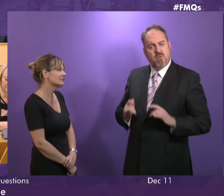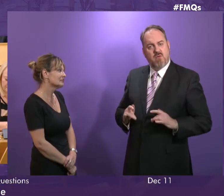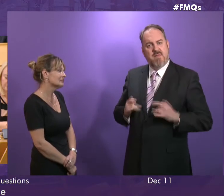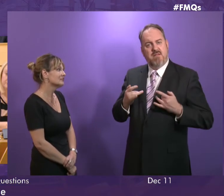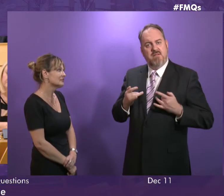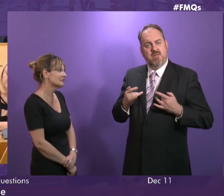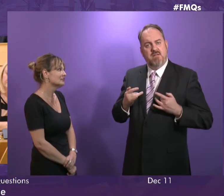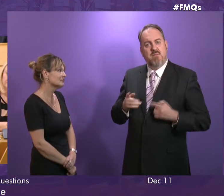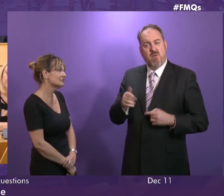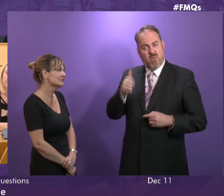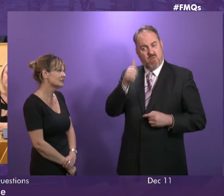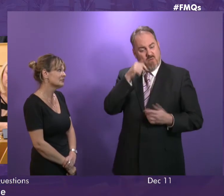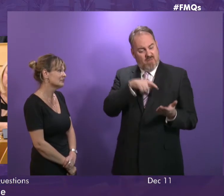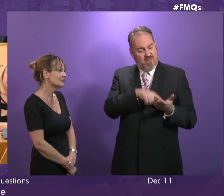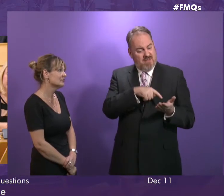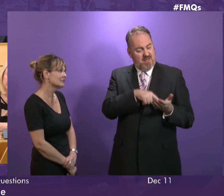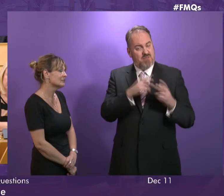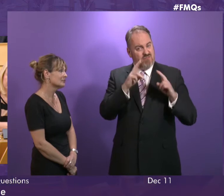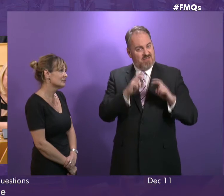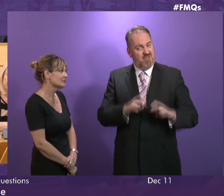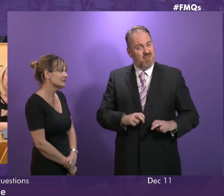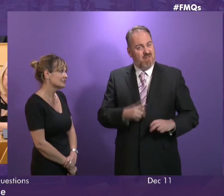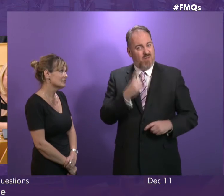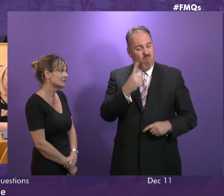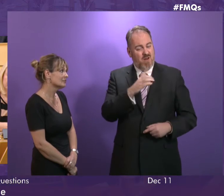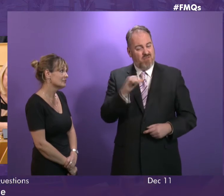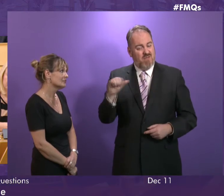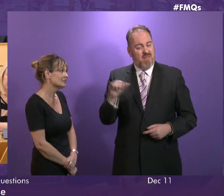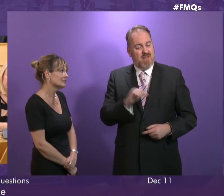research that found that, this year, over 100,000 people will sit down alone to Christmas